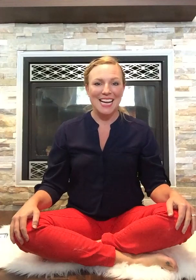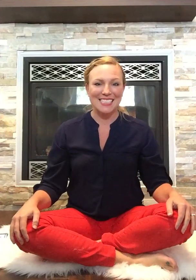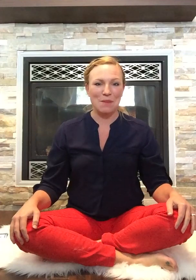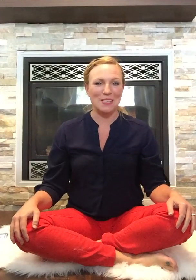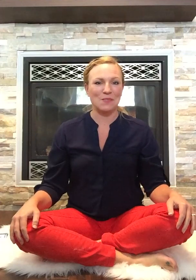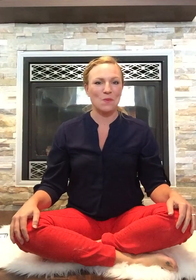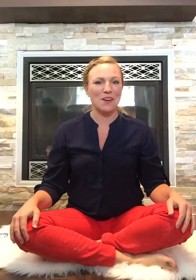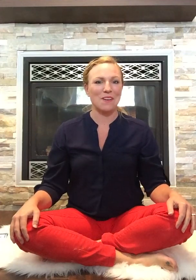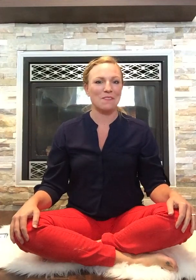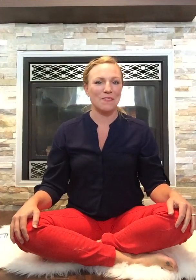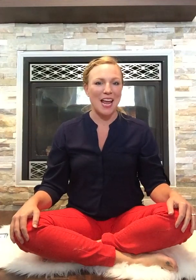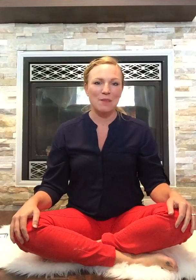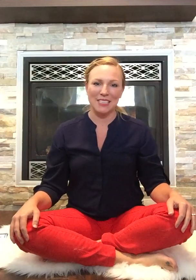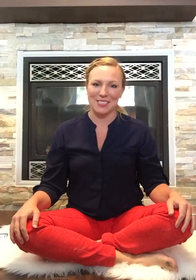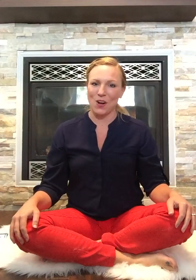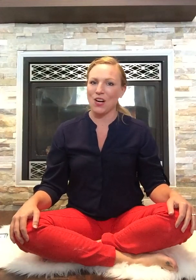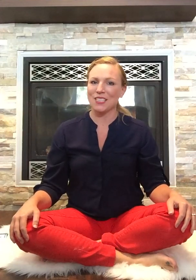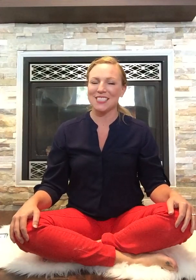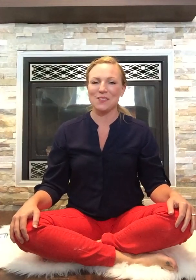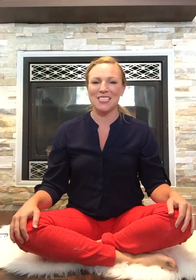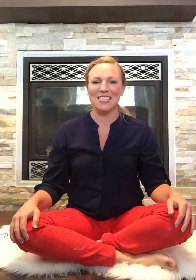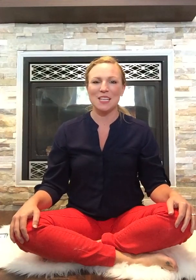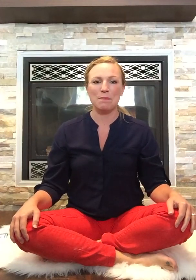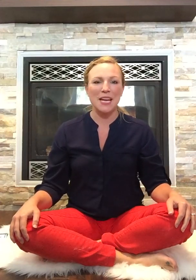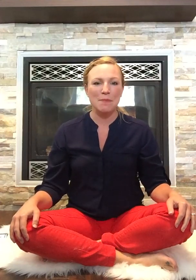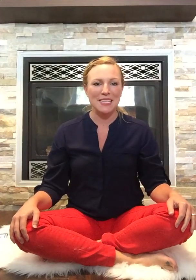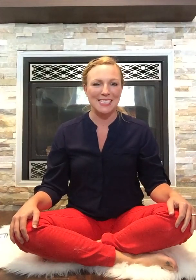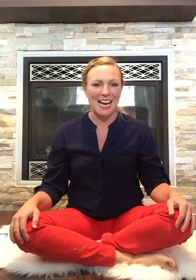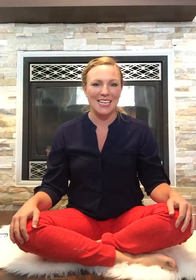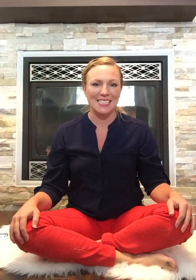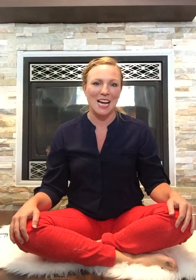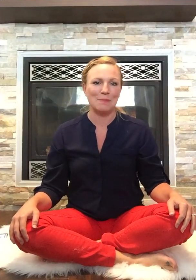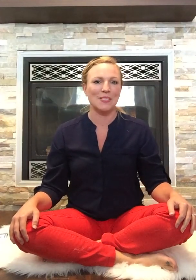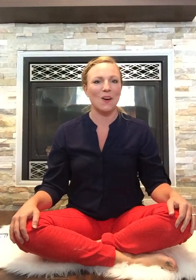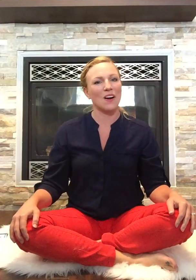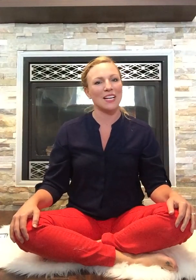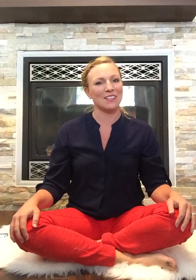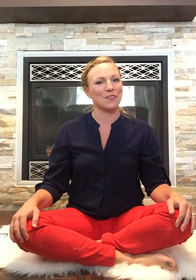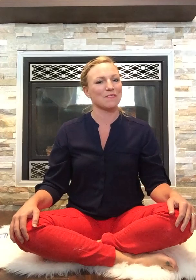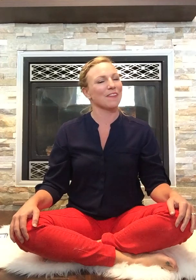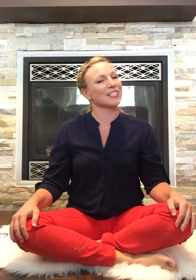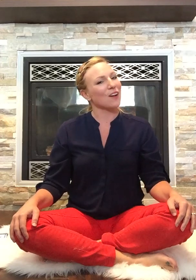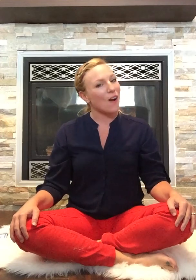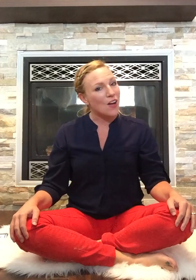Next up is one of our family songs, so this is a "Baby Signing Time" song, and you can find all